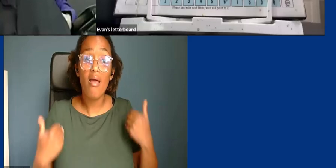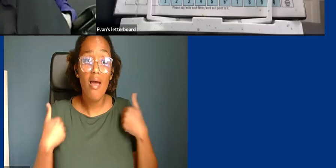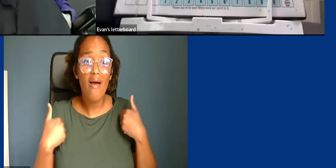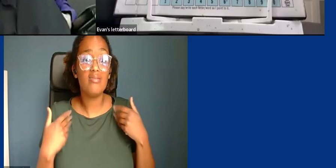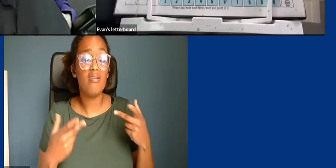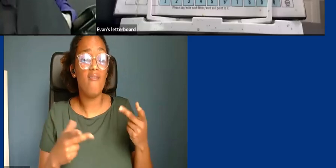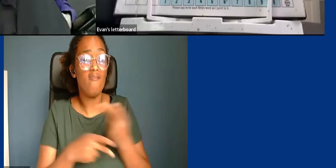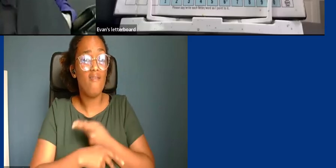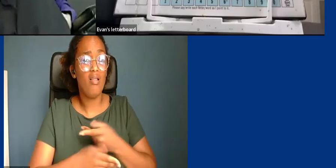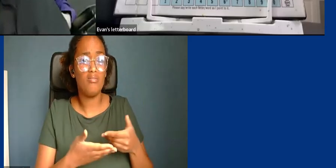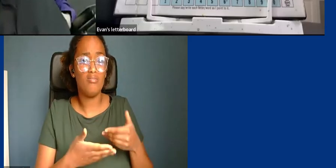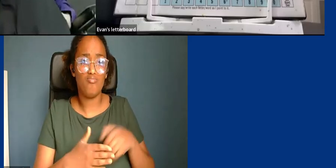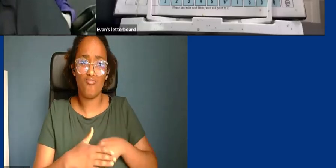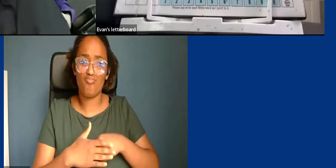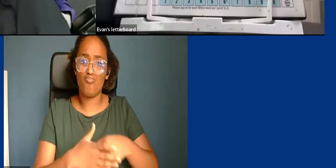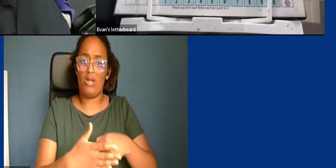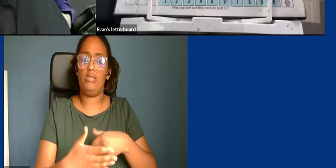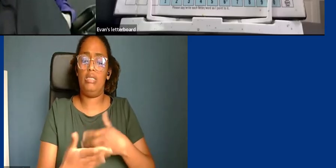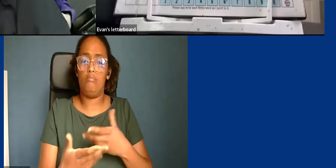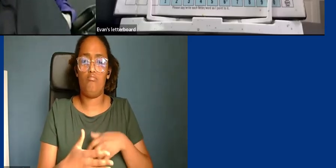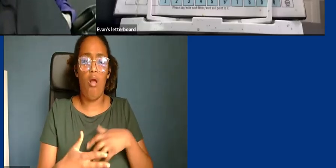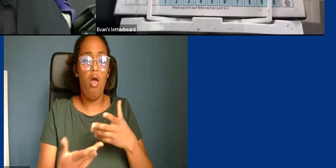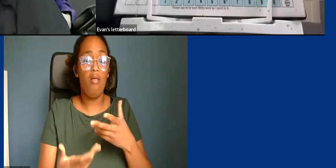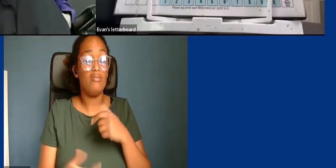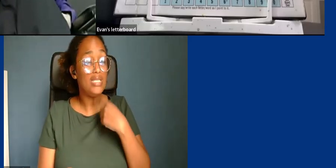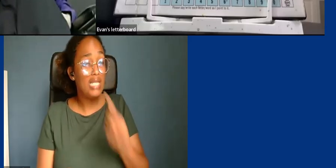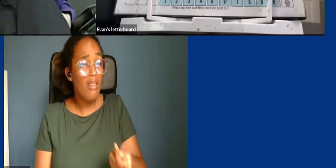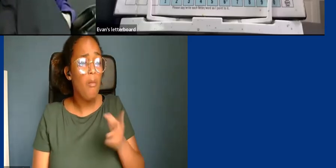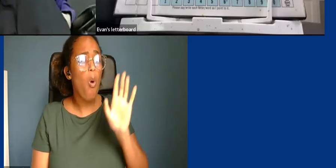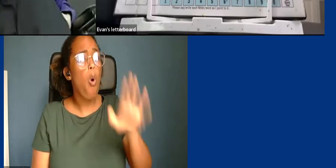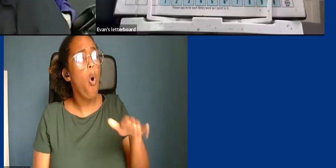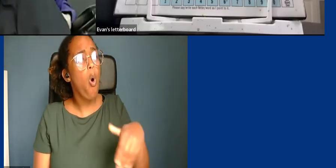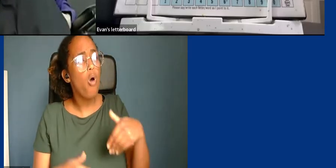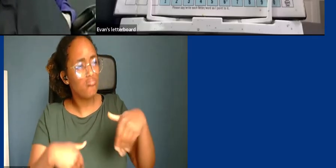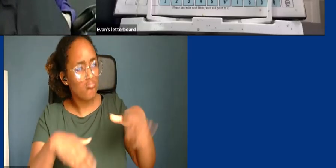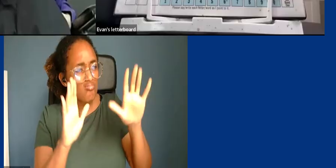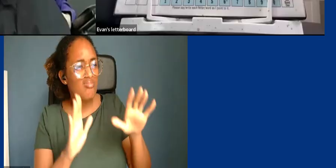Because Abbott is severely disabled, her relatives